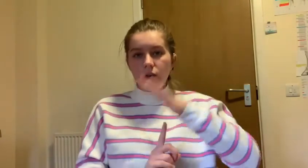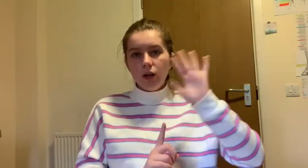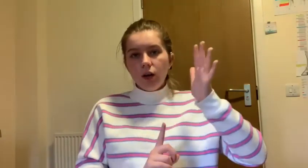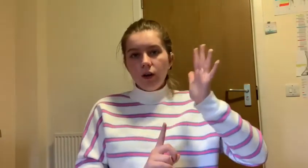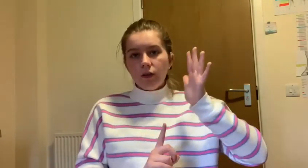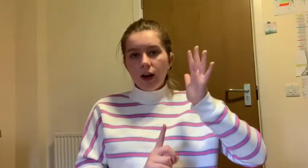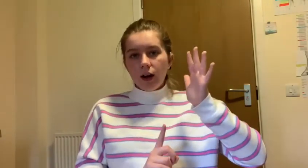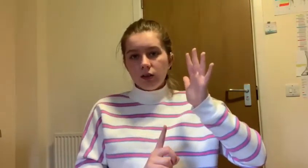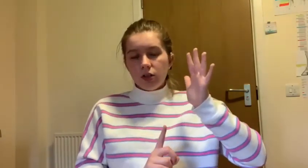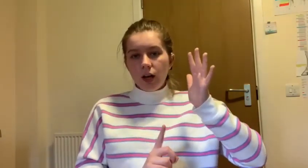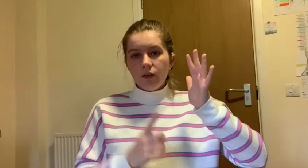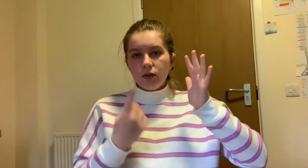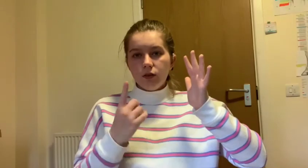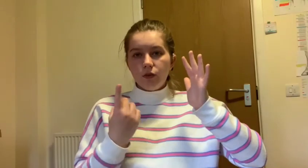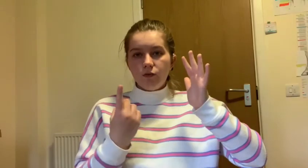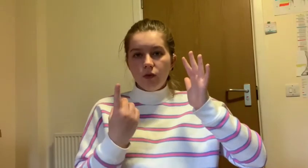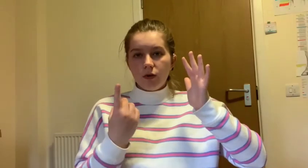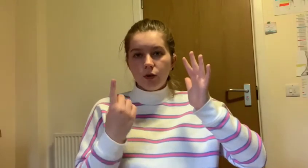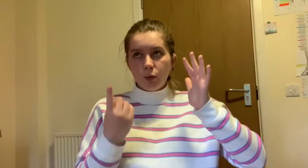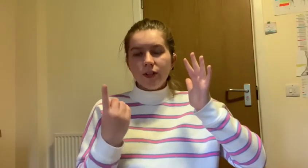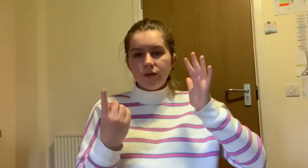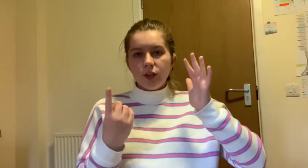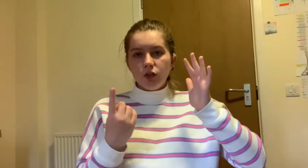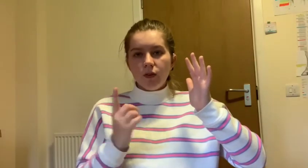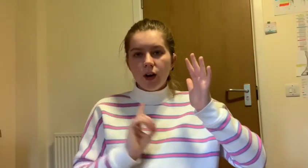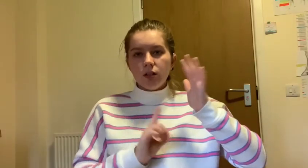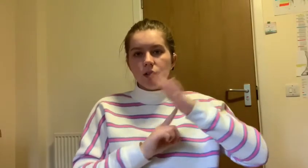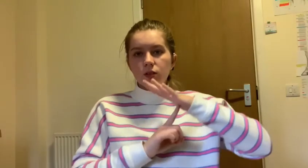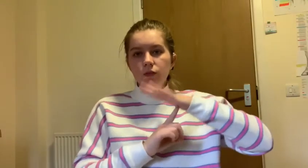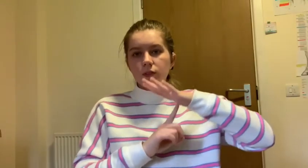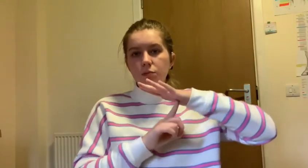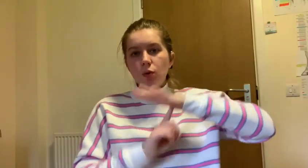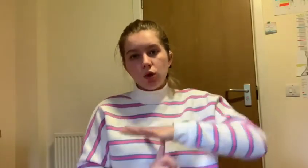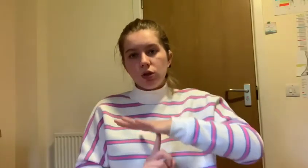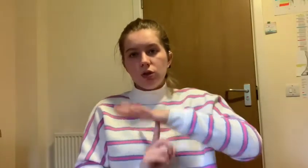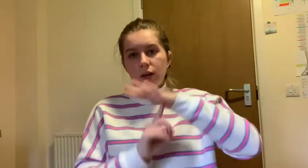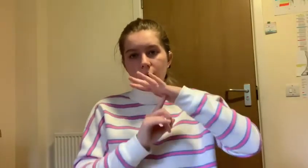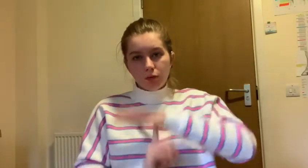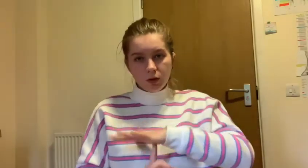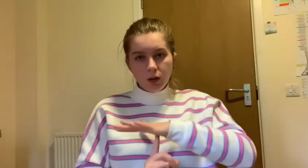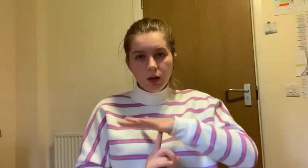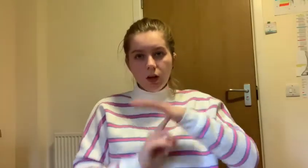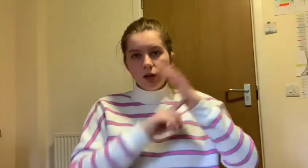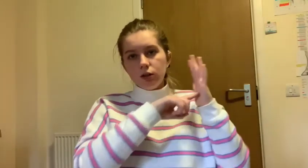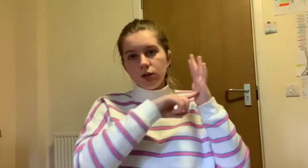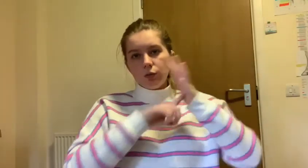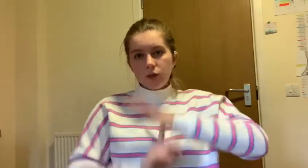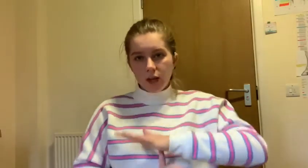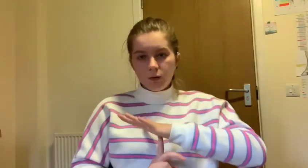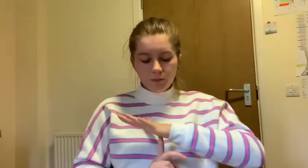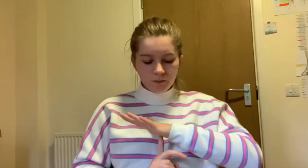flat hand on your left, your pointing fingers on your right. So something is pushing you down, so down.